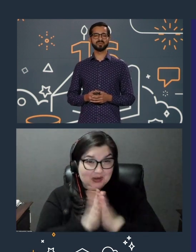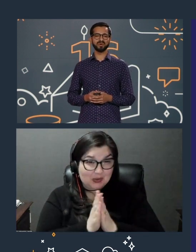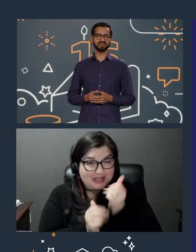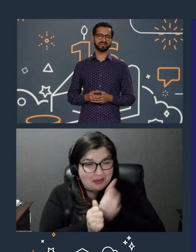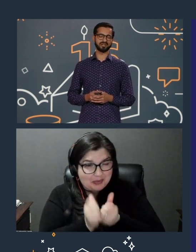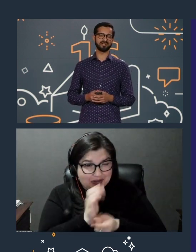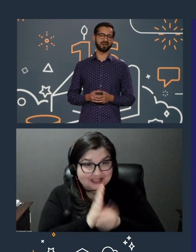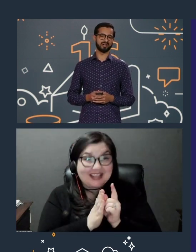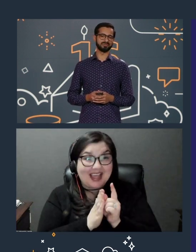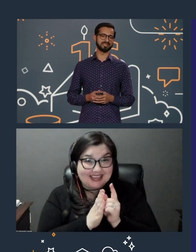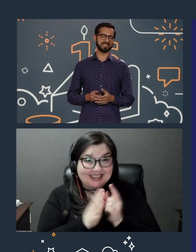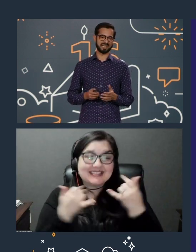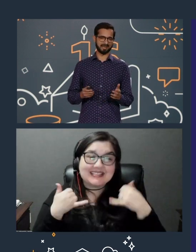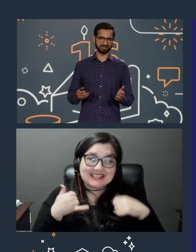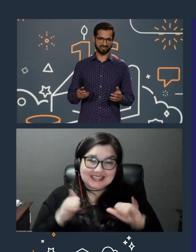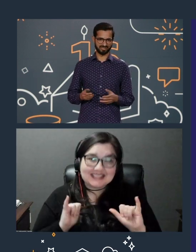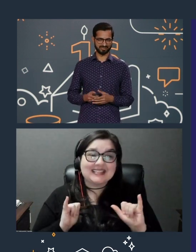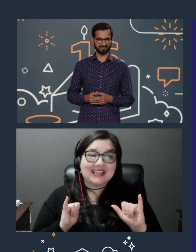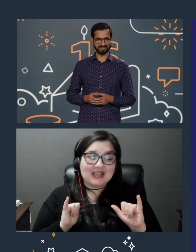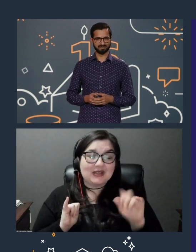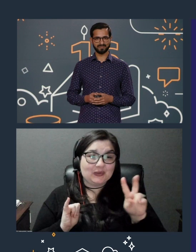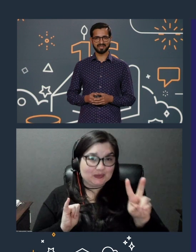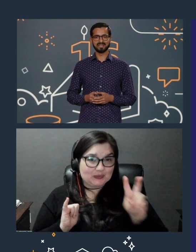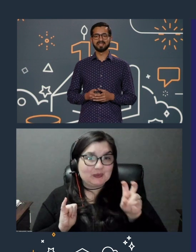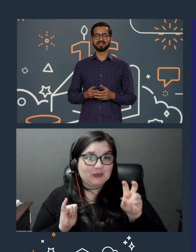200 trillion objects in Amazon S3.